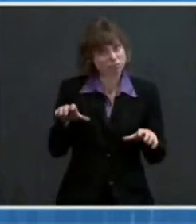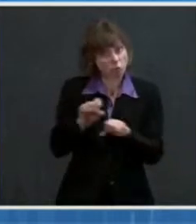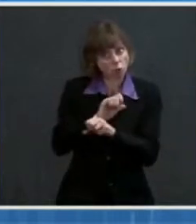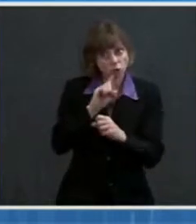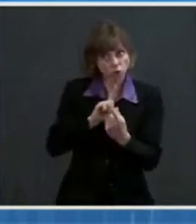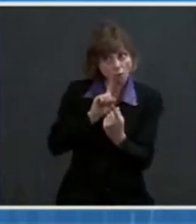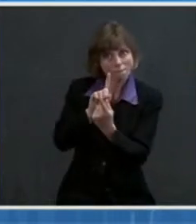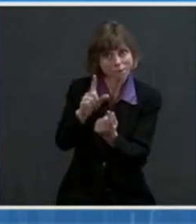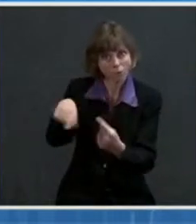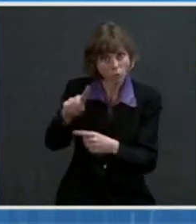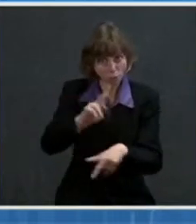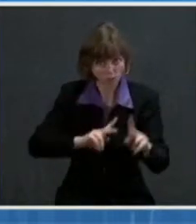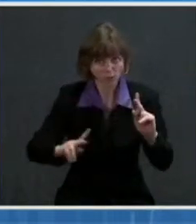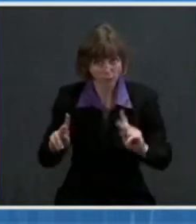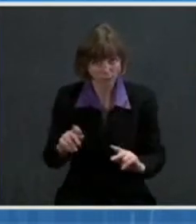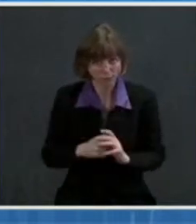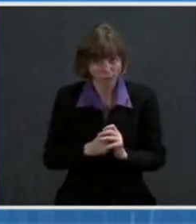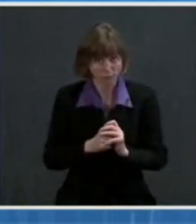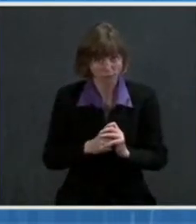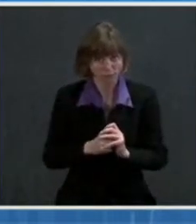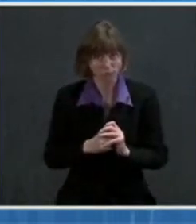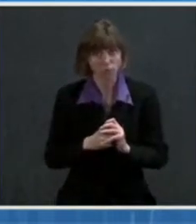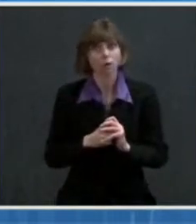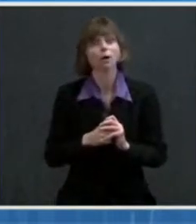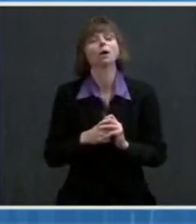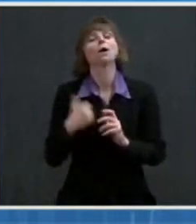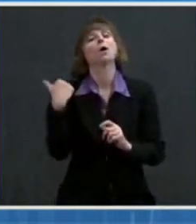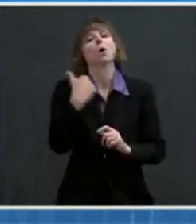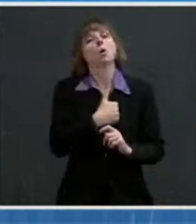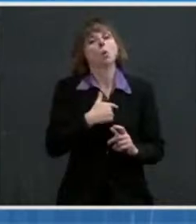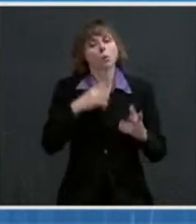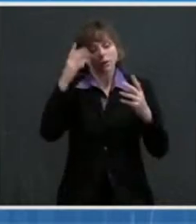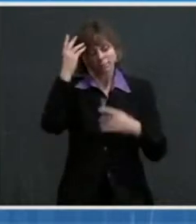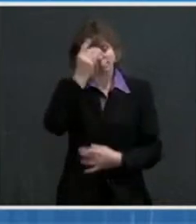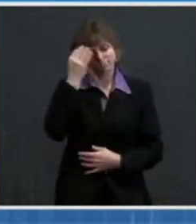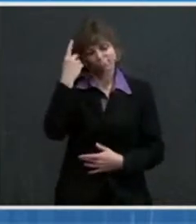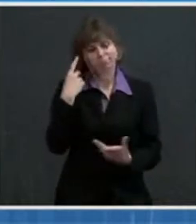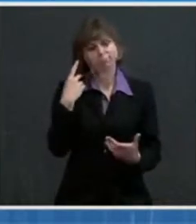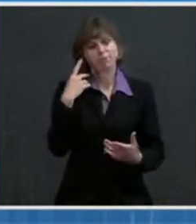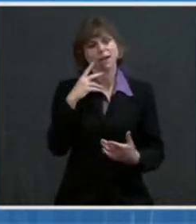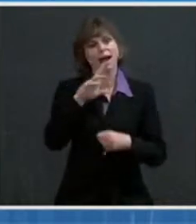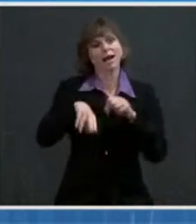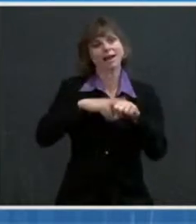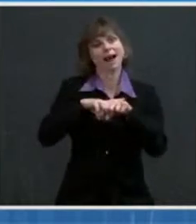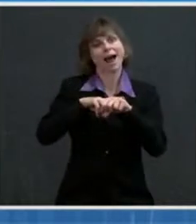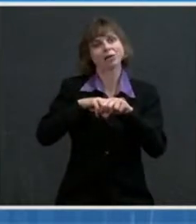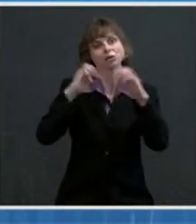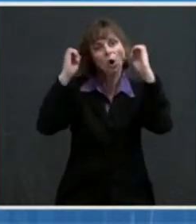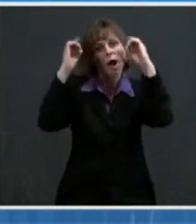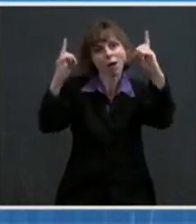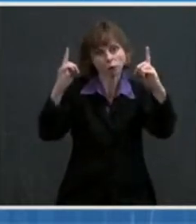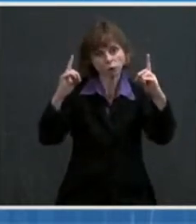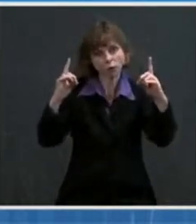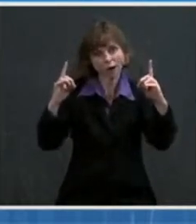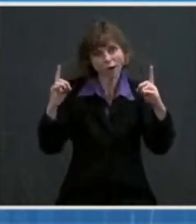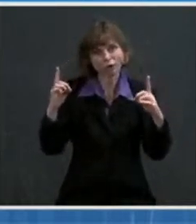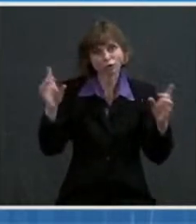VACCINATED. SO WE WE STILL HAVE WORK TO DO TO MEET PEOPLE WHERE THEY ARE.